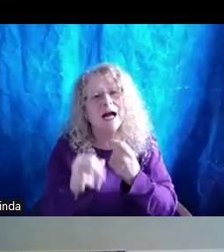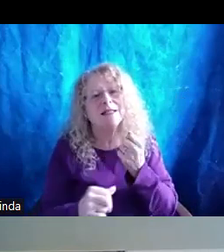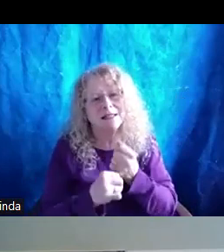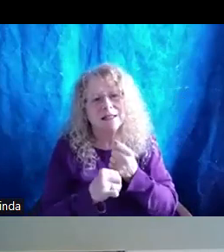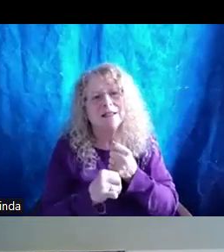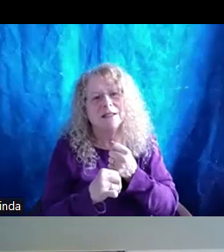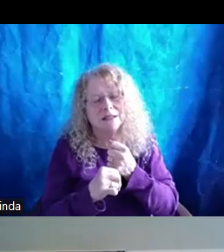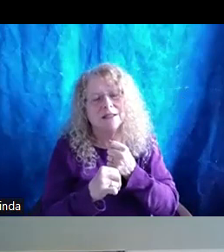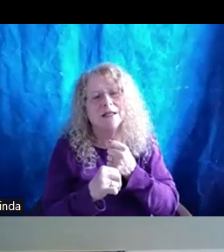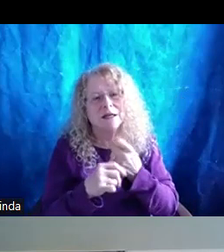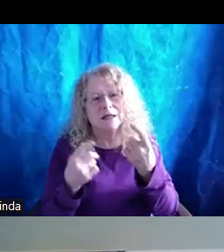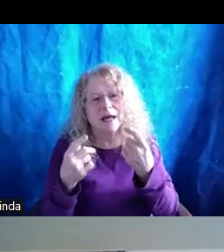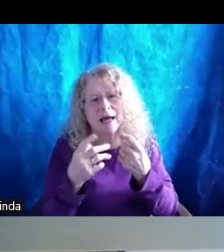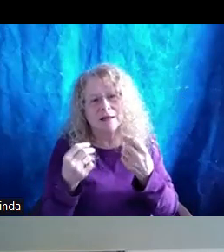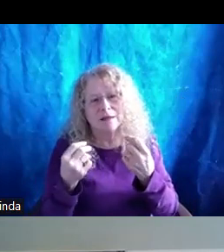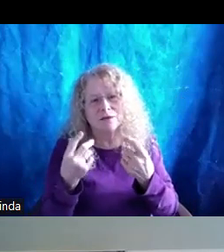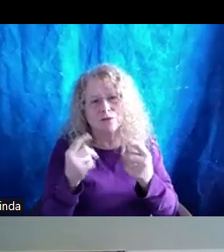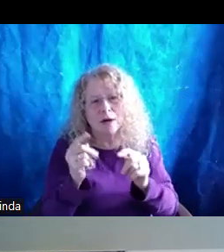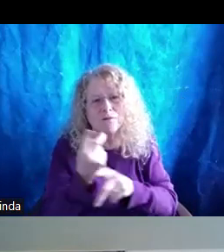TO FIGURE OUT WHAT THEIR OPTIONS ARE IN THEIR LOCAL AREAS.